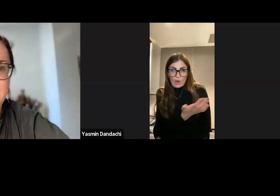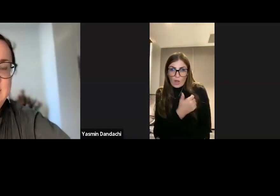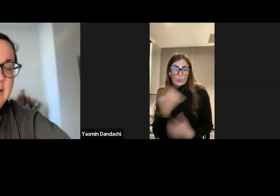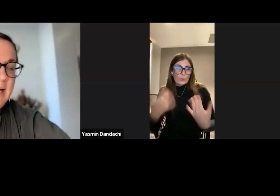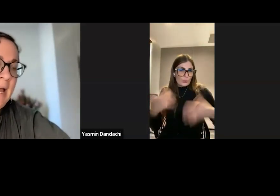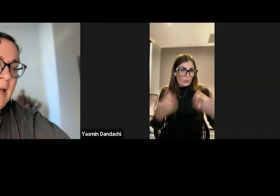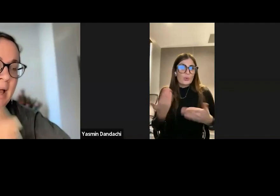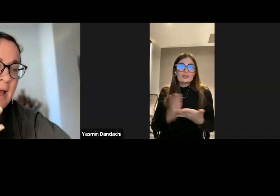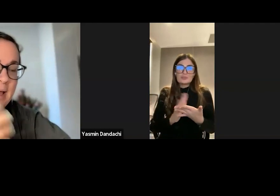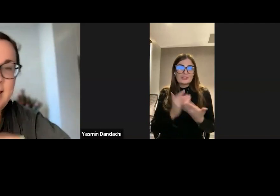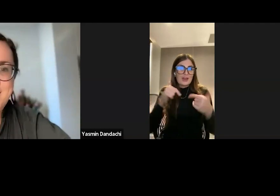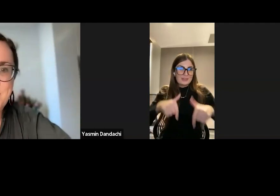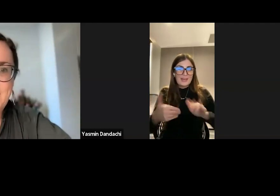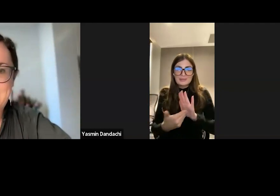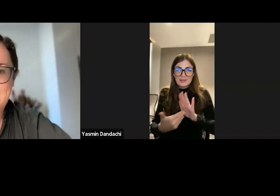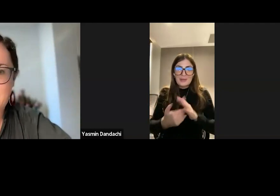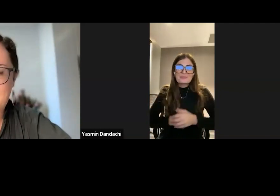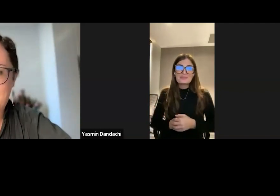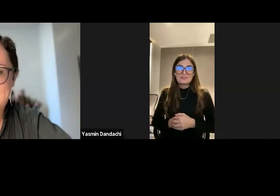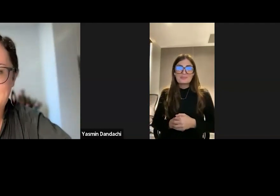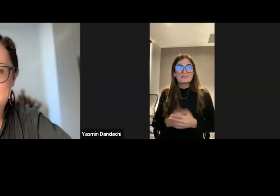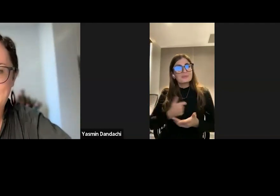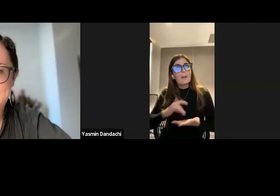I am a middle-aged white woman with short,